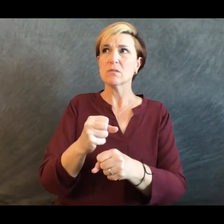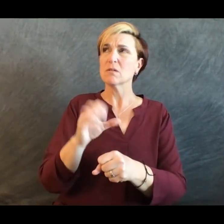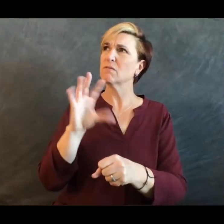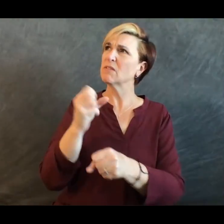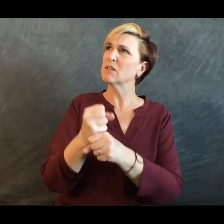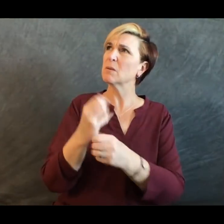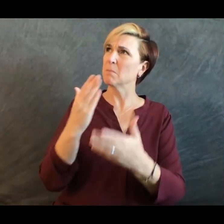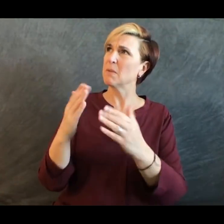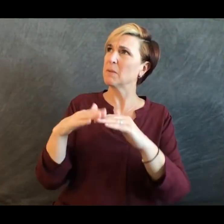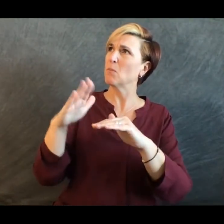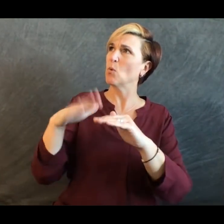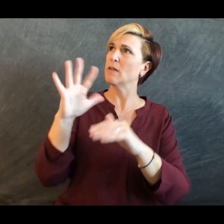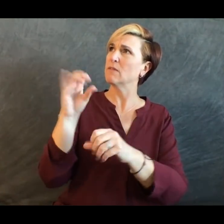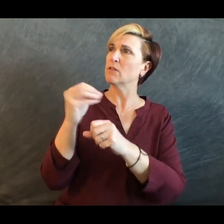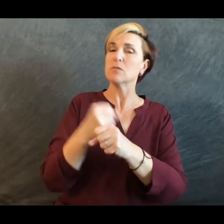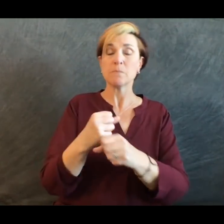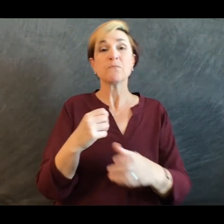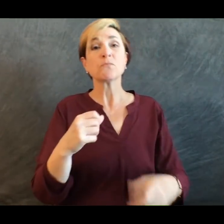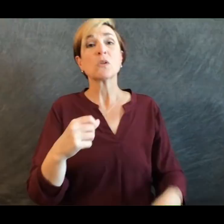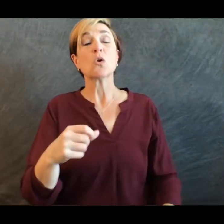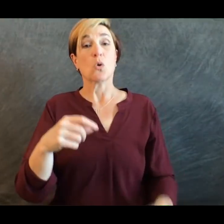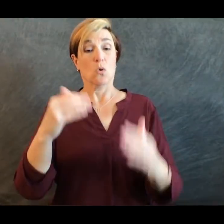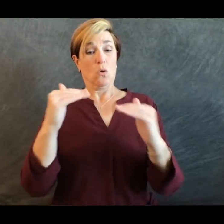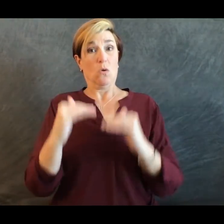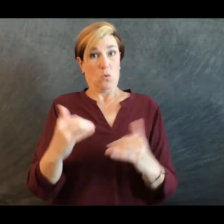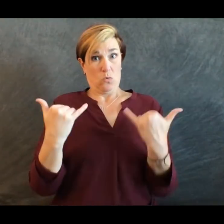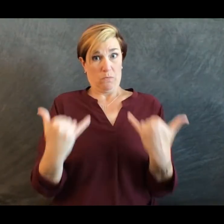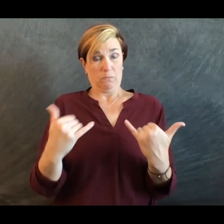the American people have launched the greatest mobilization of our society